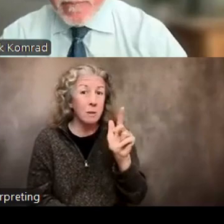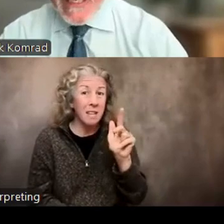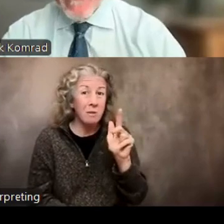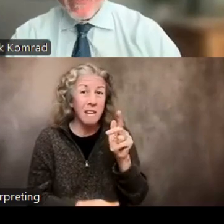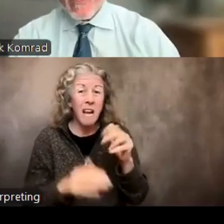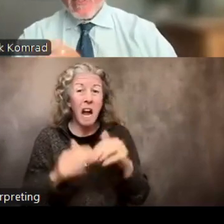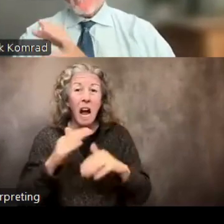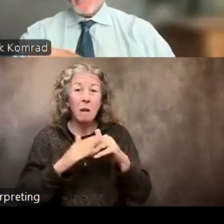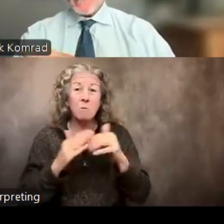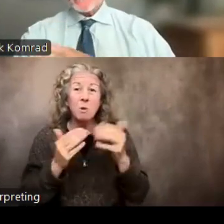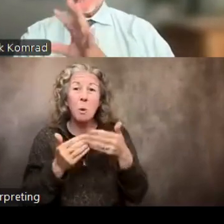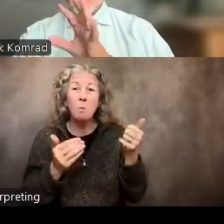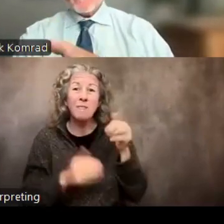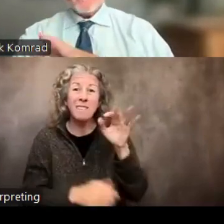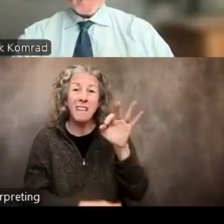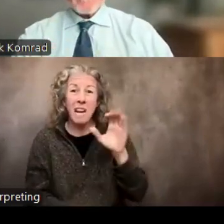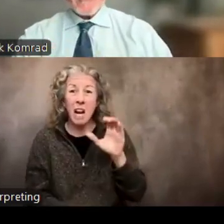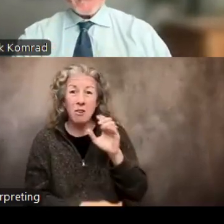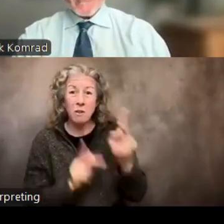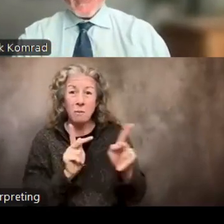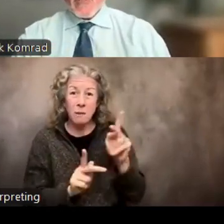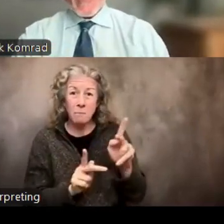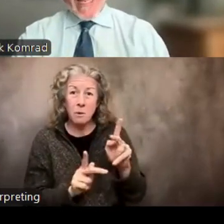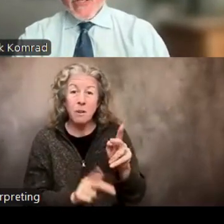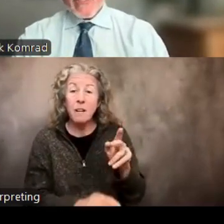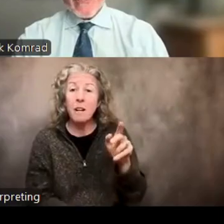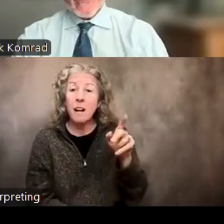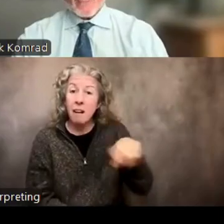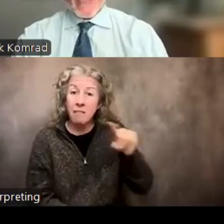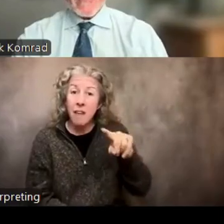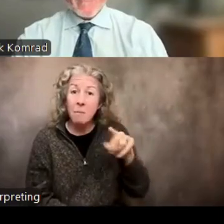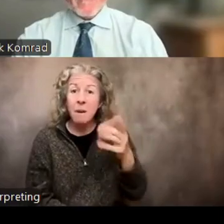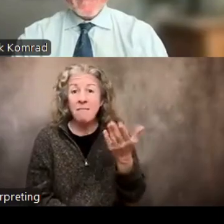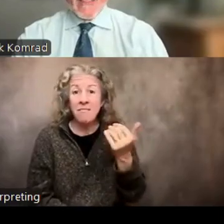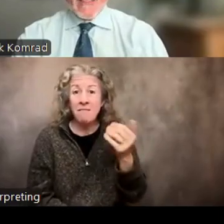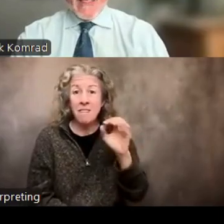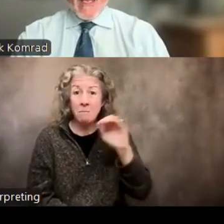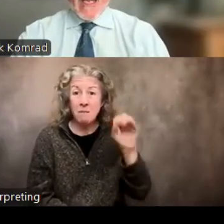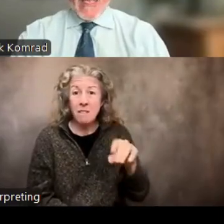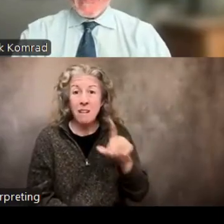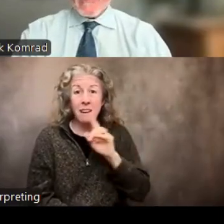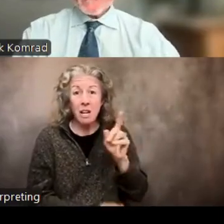people, of which 15% were actually granted. And here's the